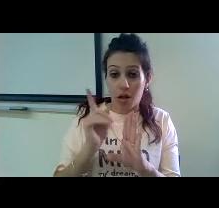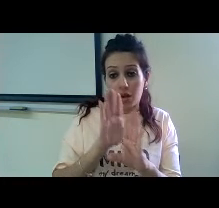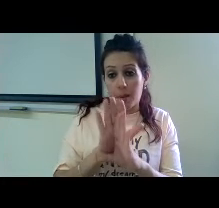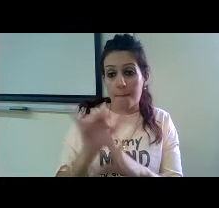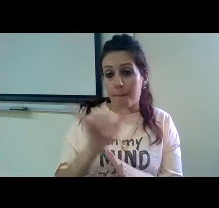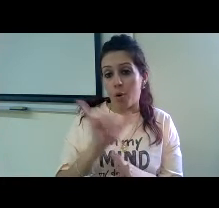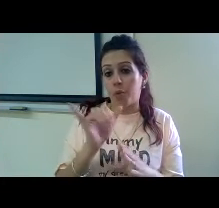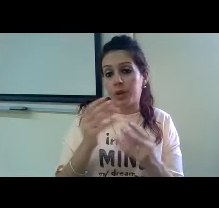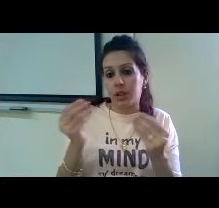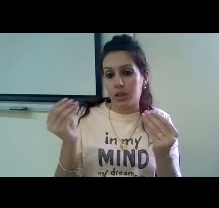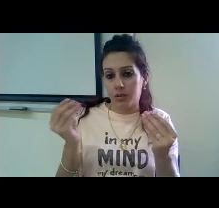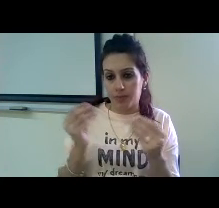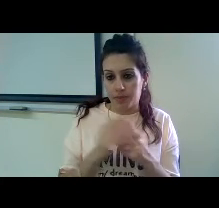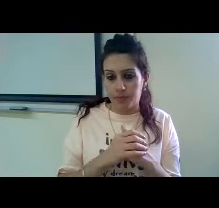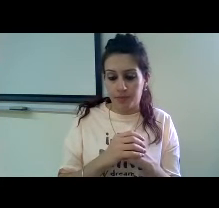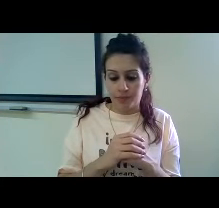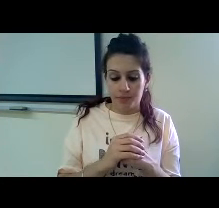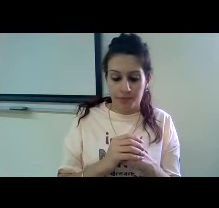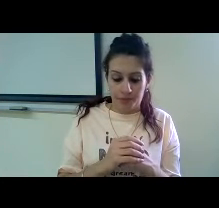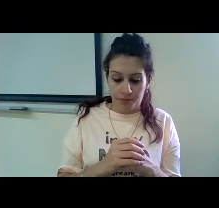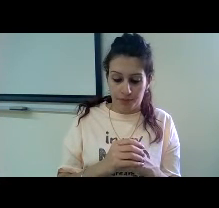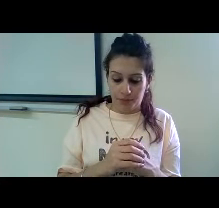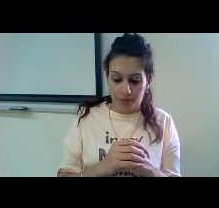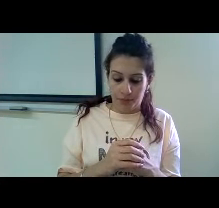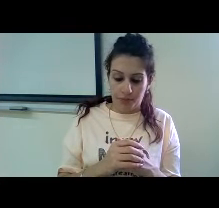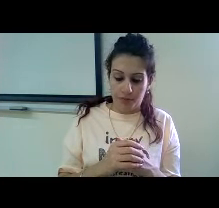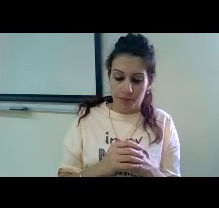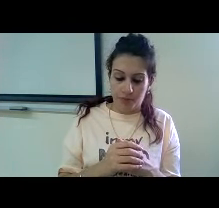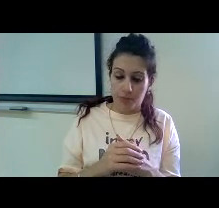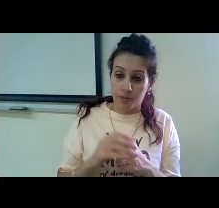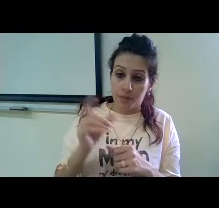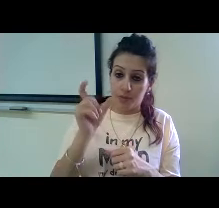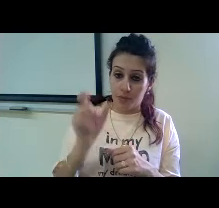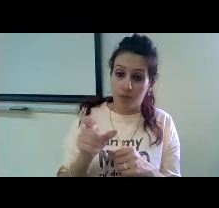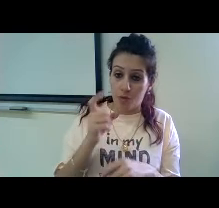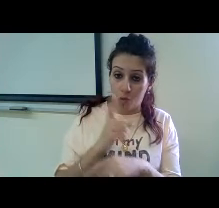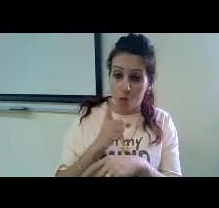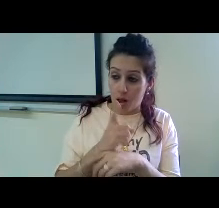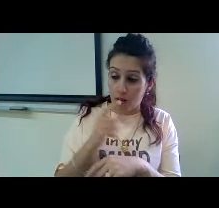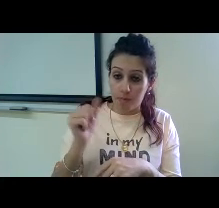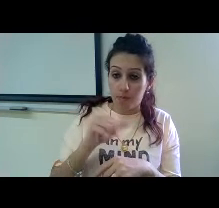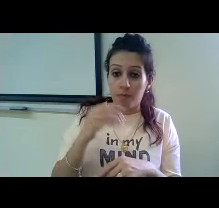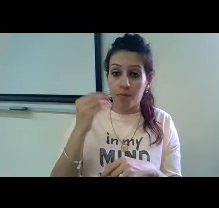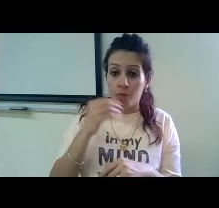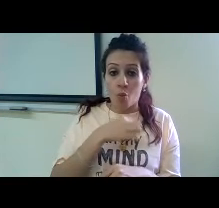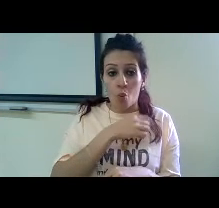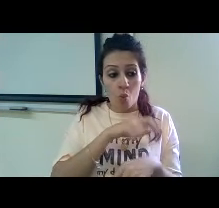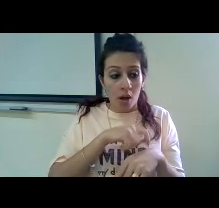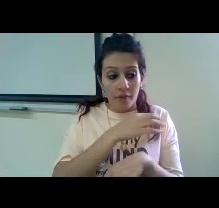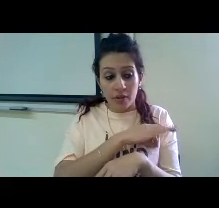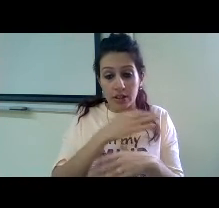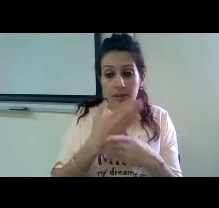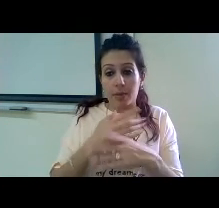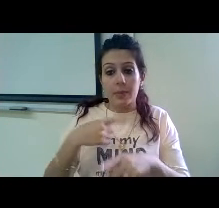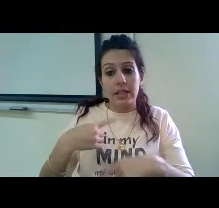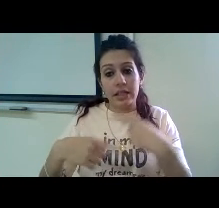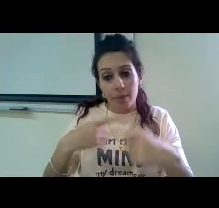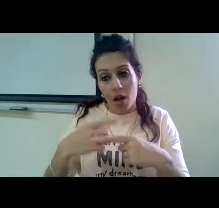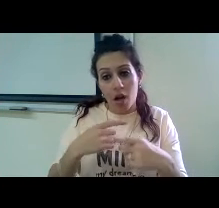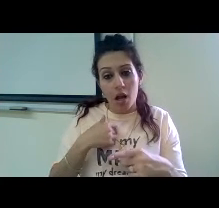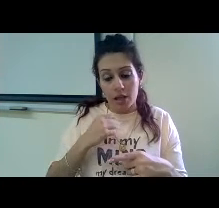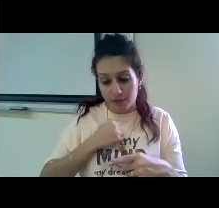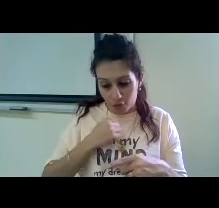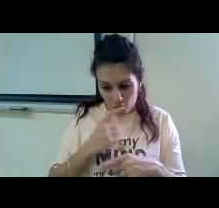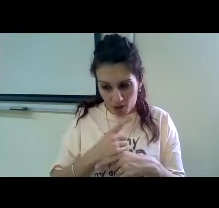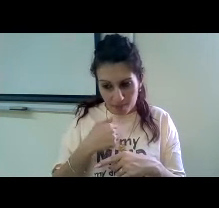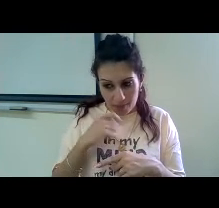it is very crucial to have a training in how to plan, organize, implement,